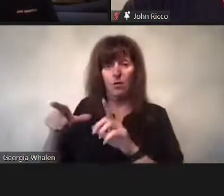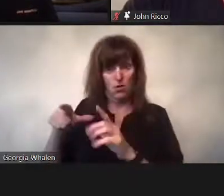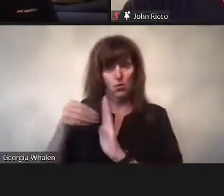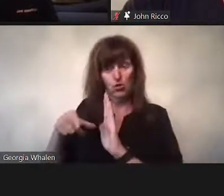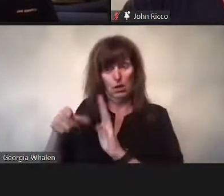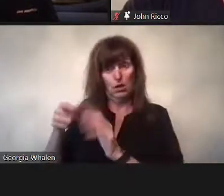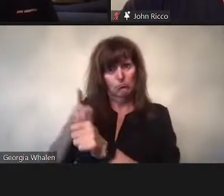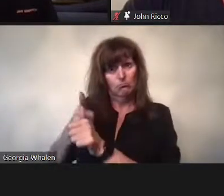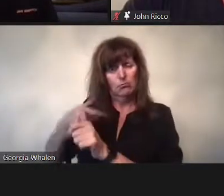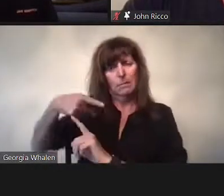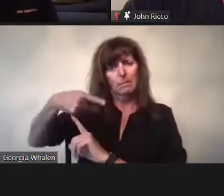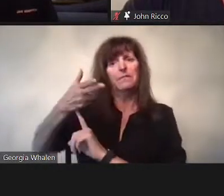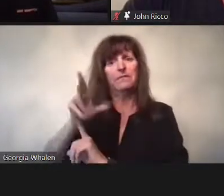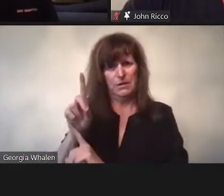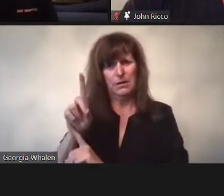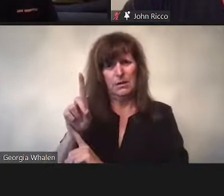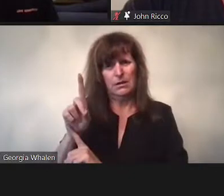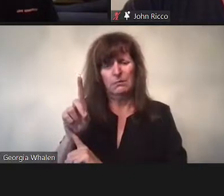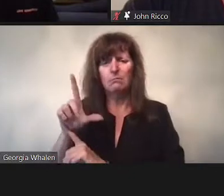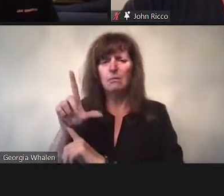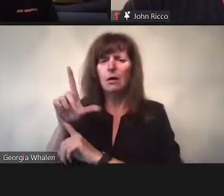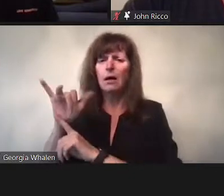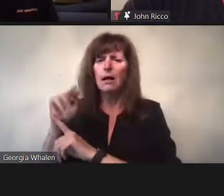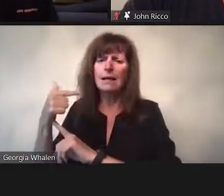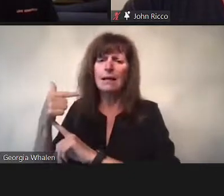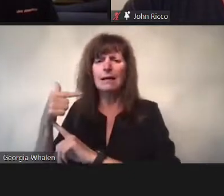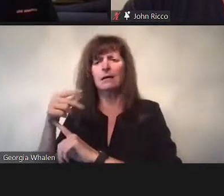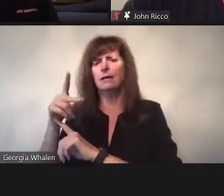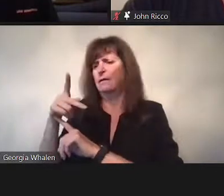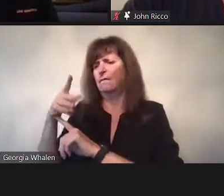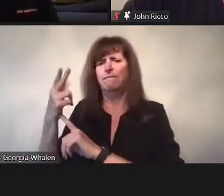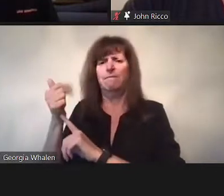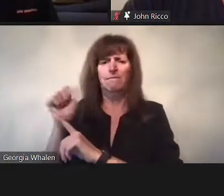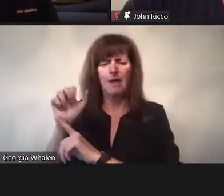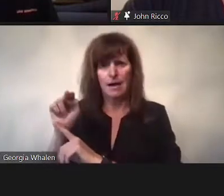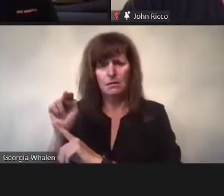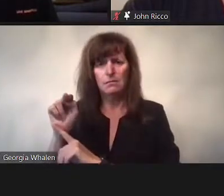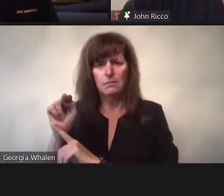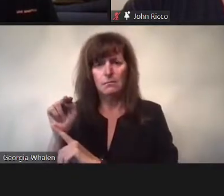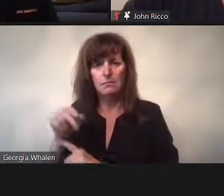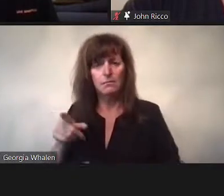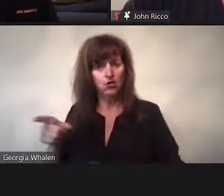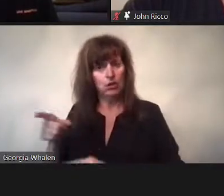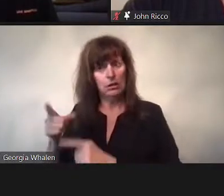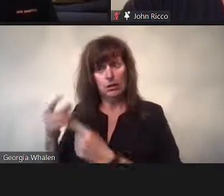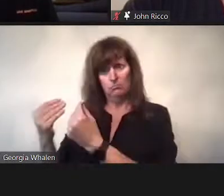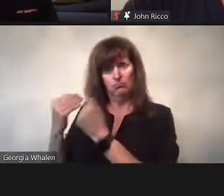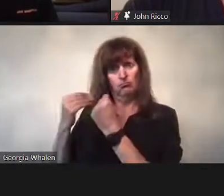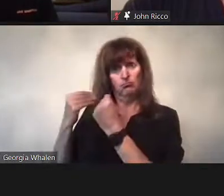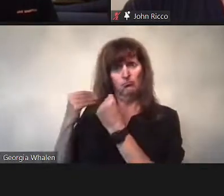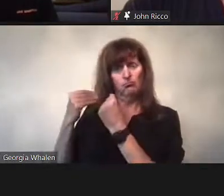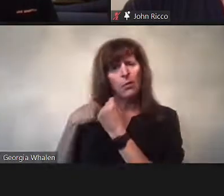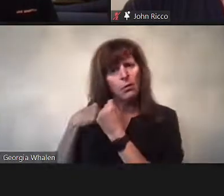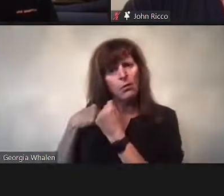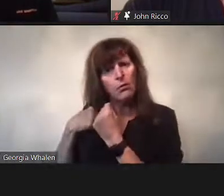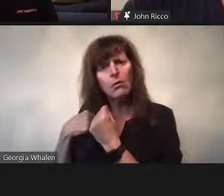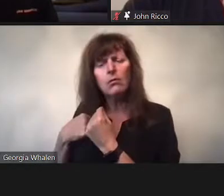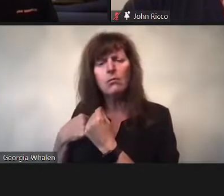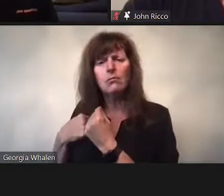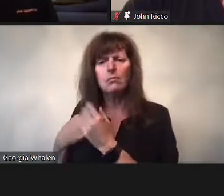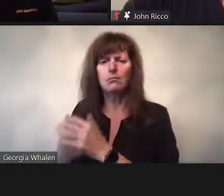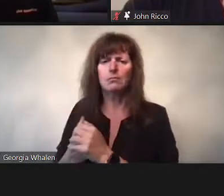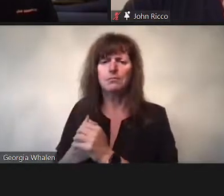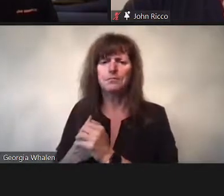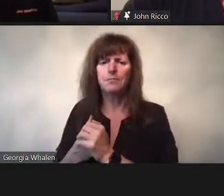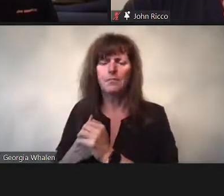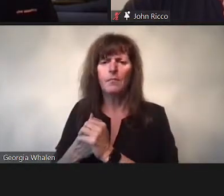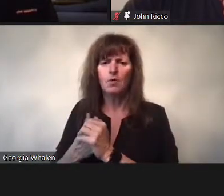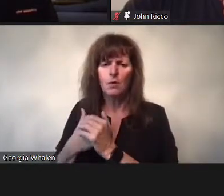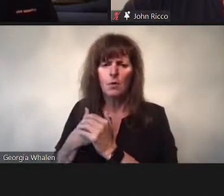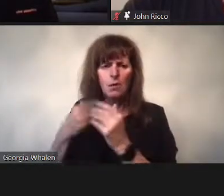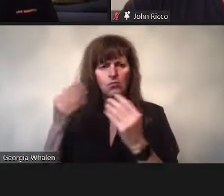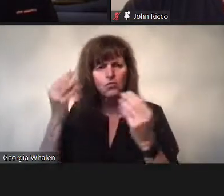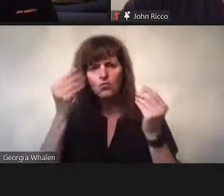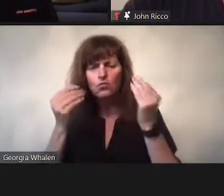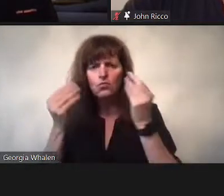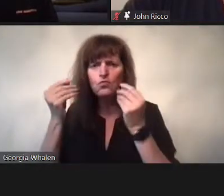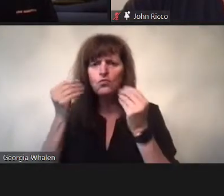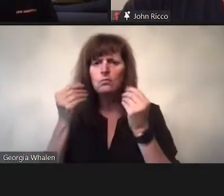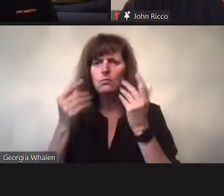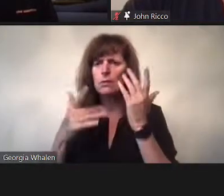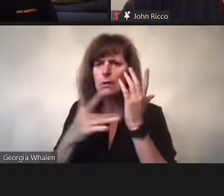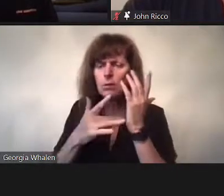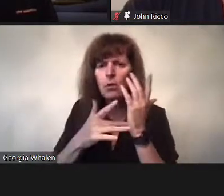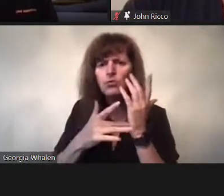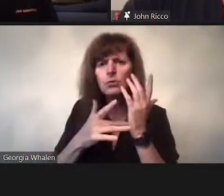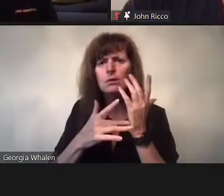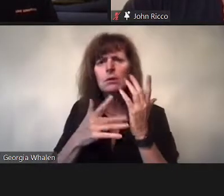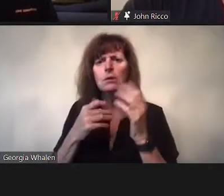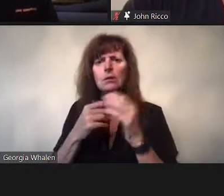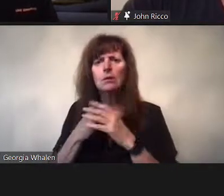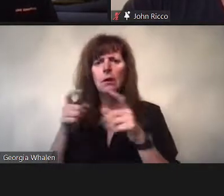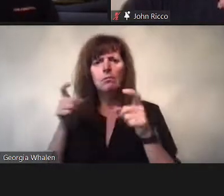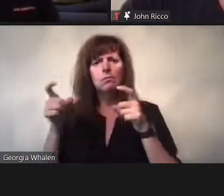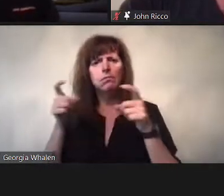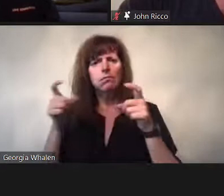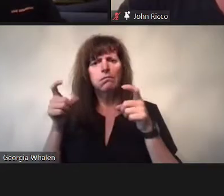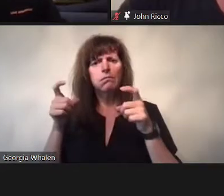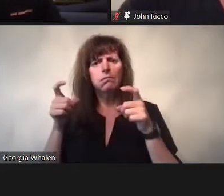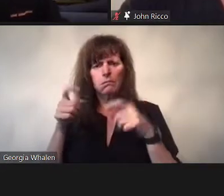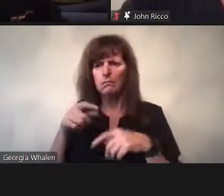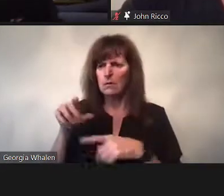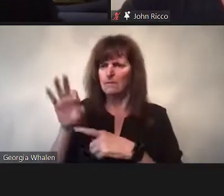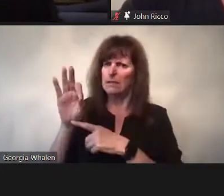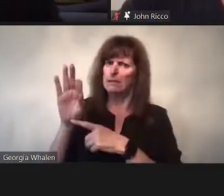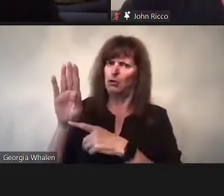Well thank you. I’m hardly an expert,